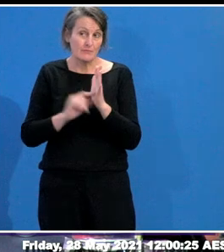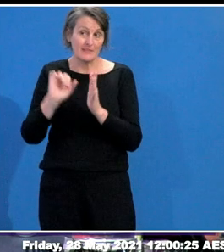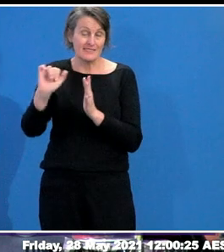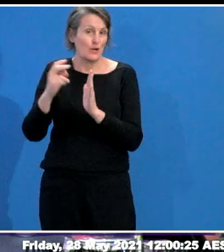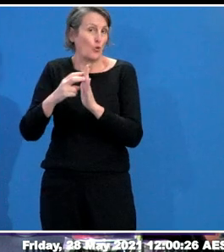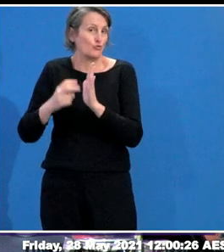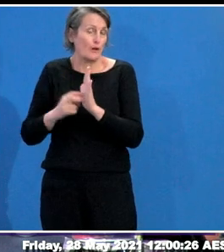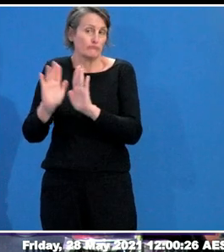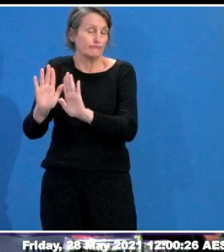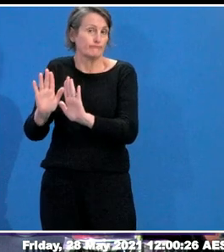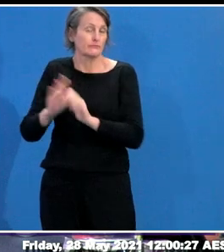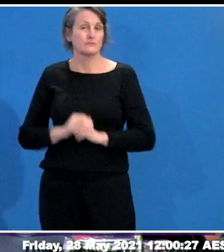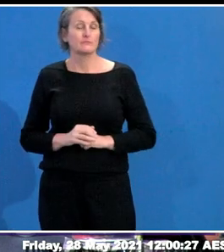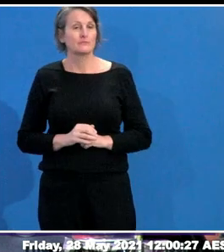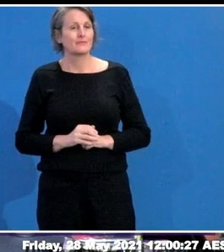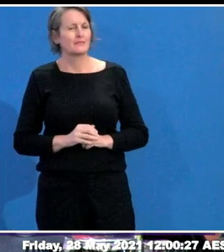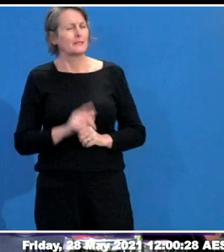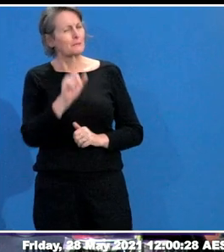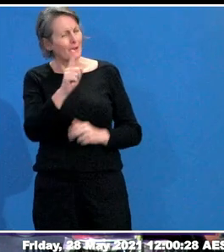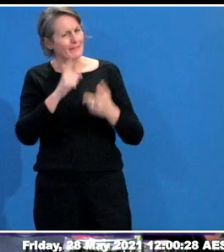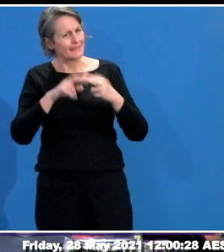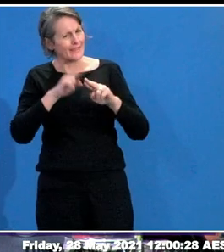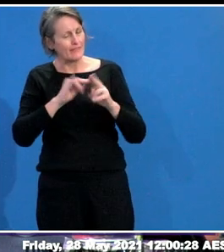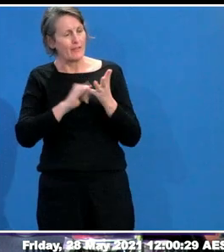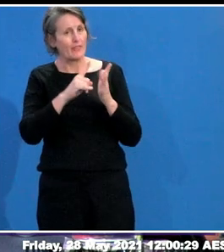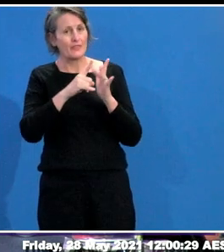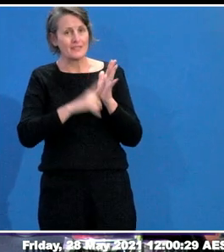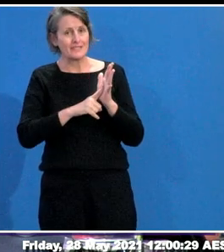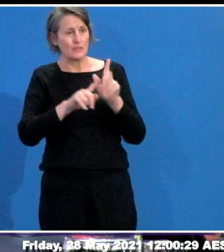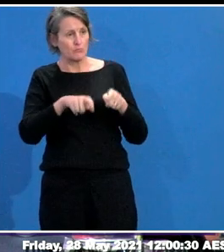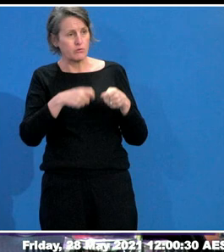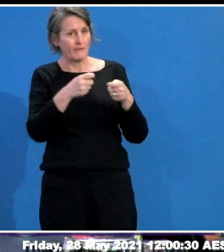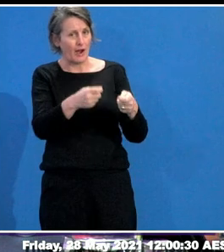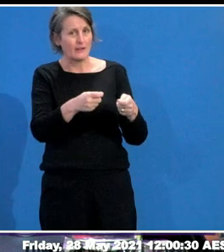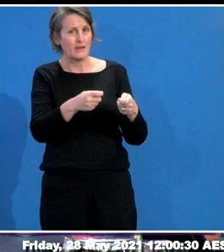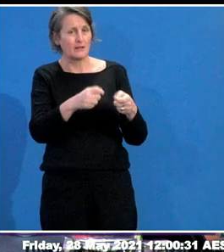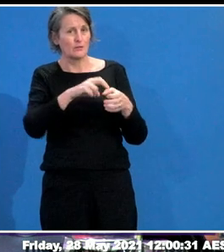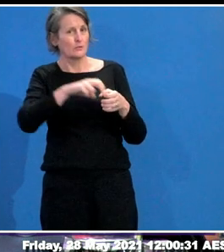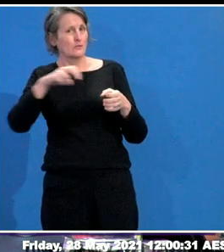But if the SIL provider withdrew, that's not a withdrawal of the residence.